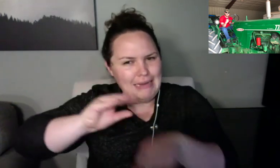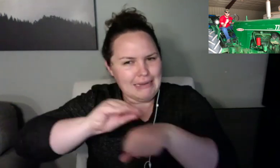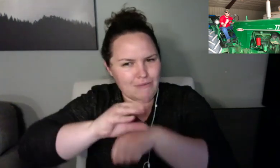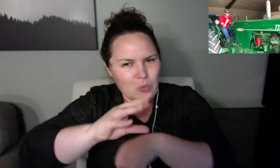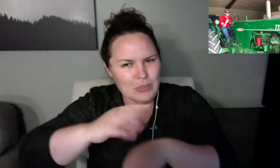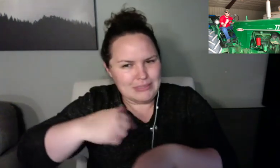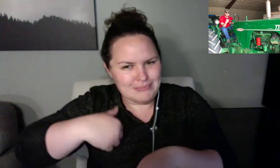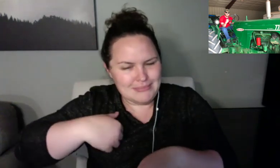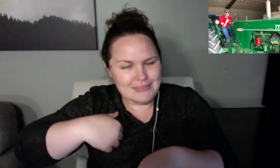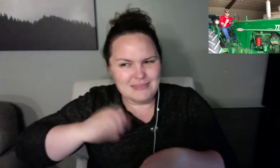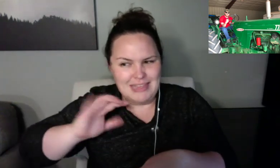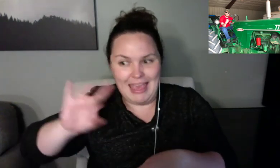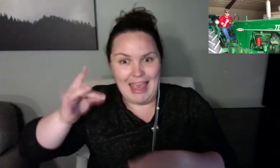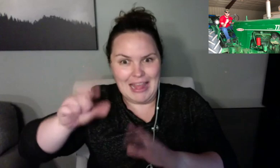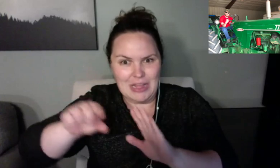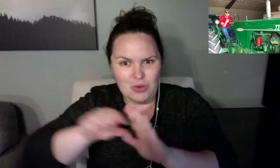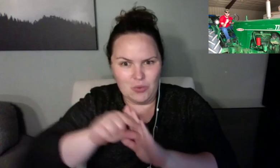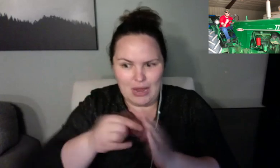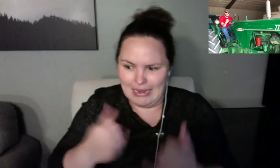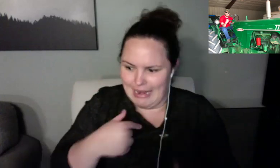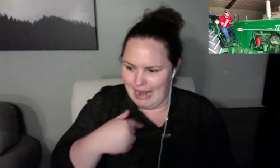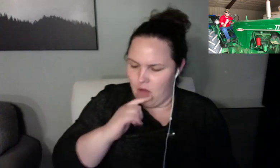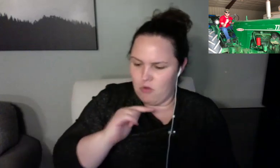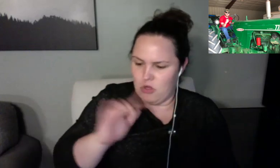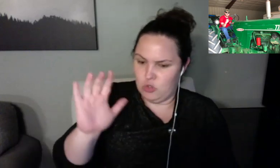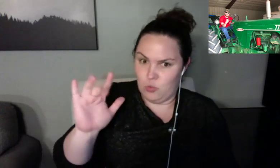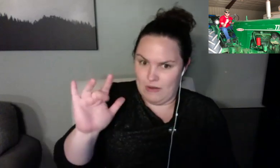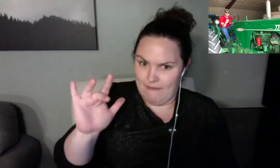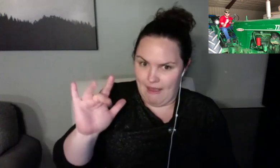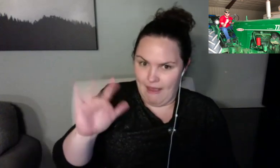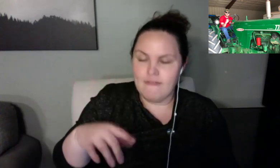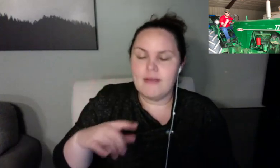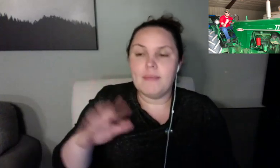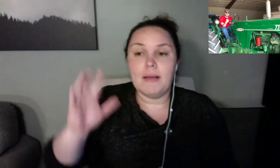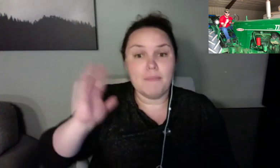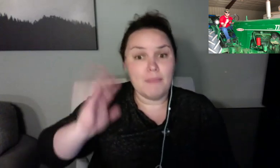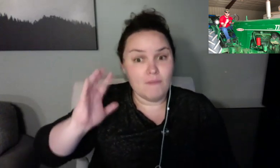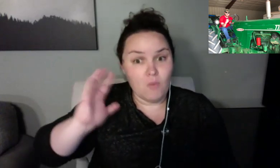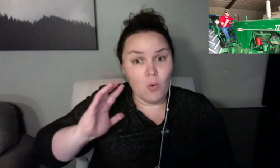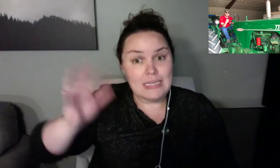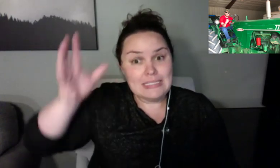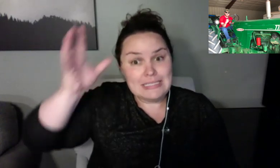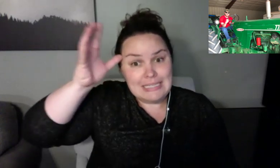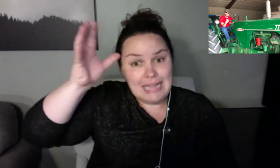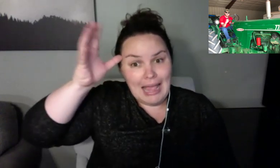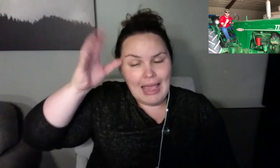You know, now I'm almost 25. And and he started me in the John Deere